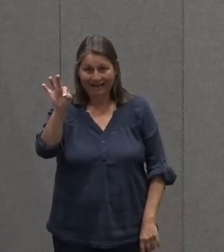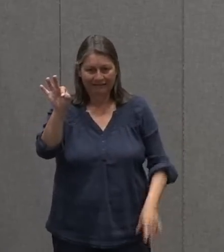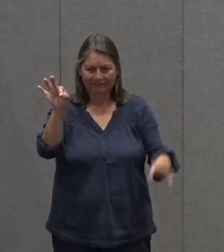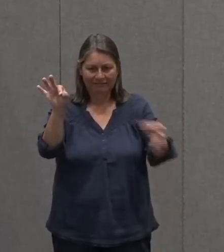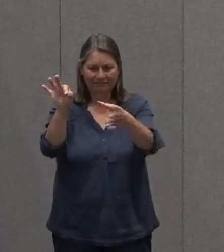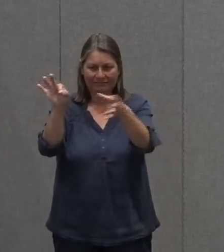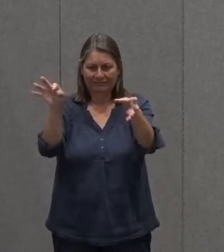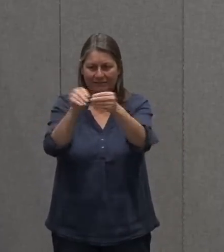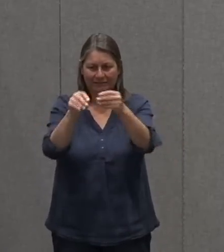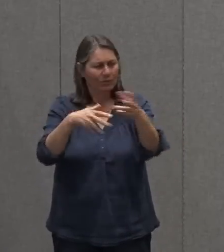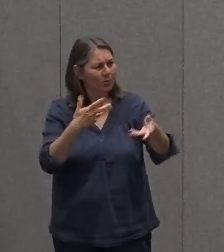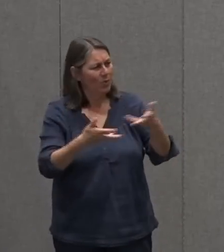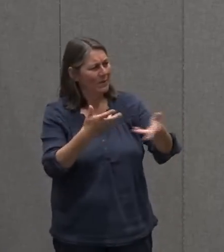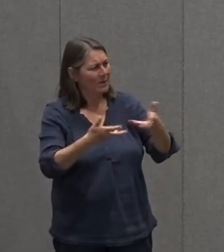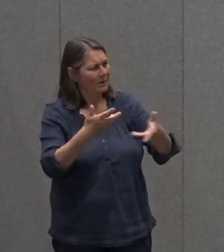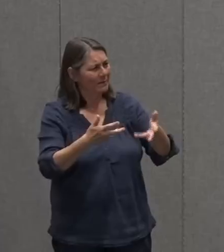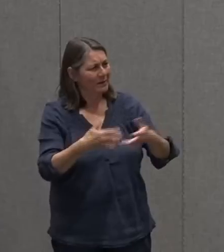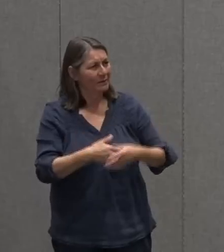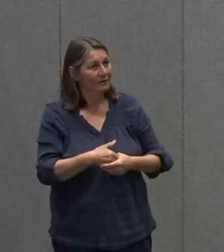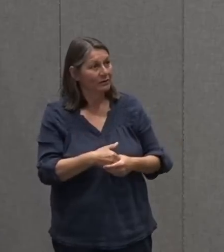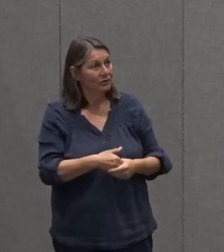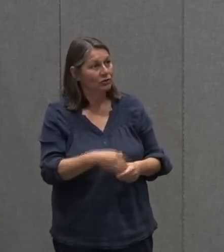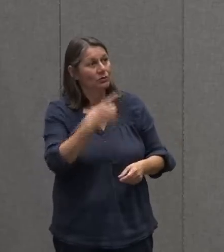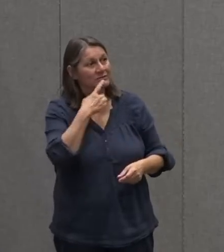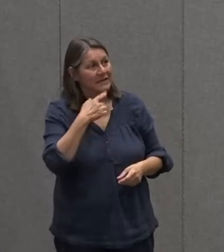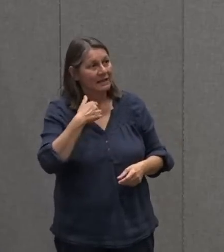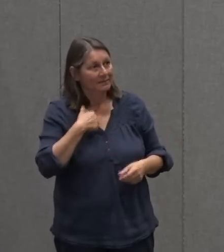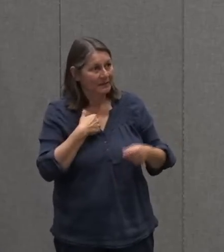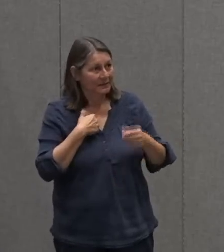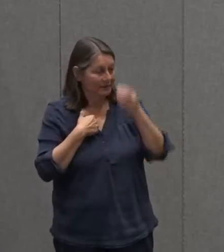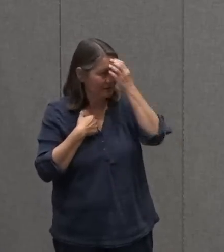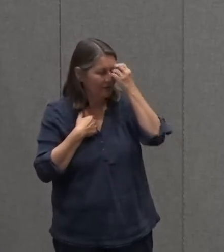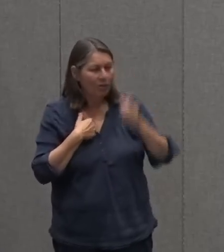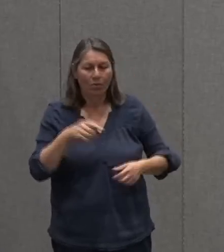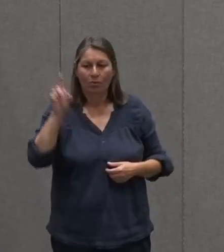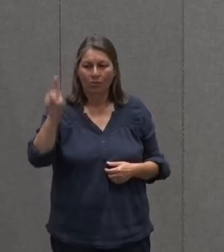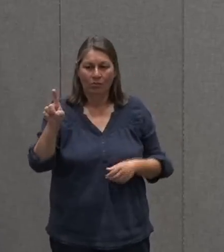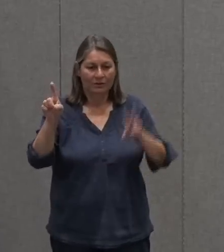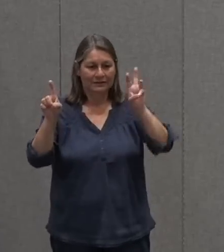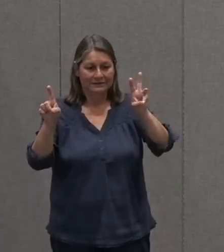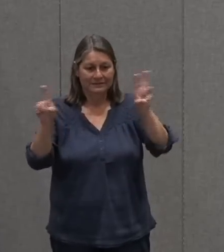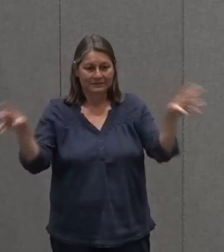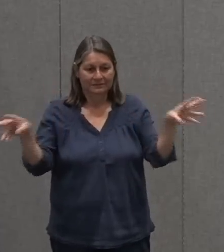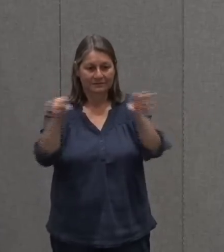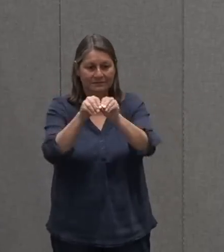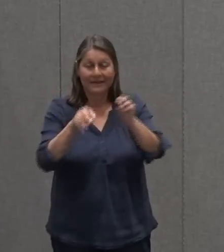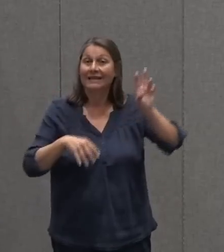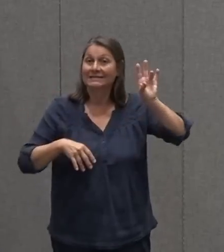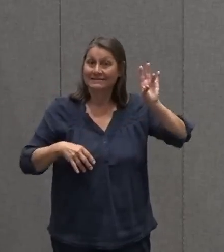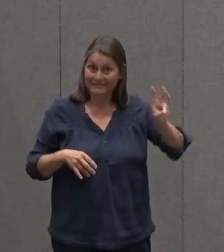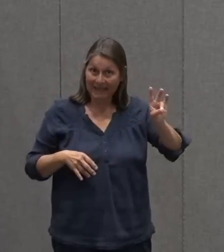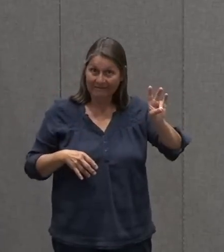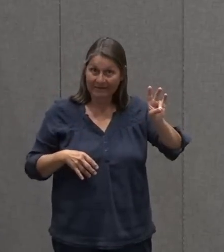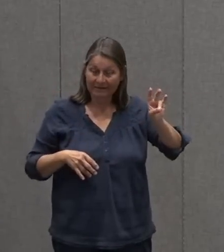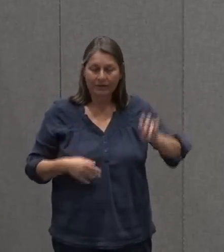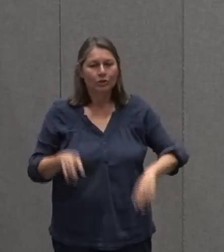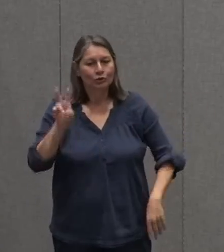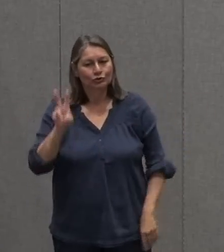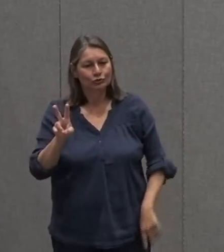Wait, wait, wait so you're telling me six and one is seven? Yeah. Oh! - Two plus five would be seven.